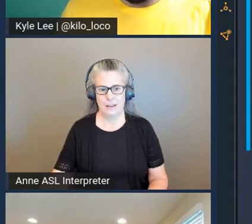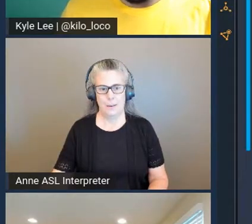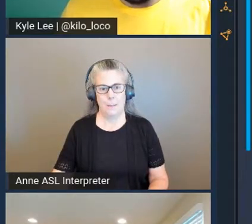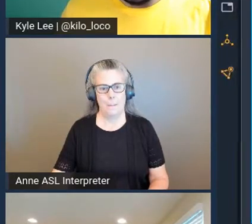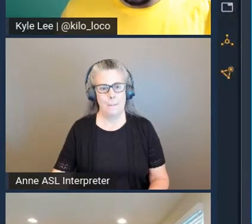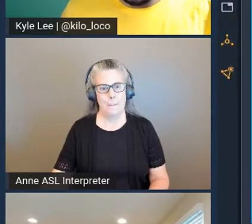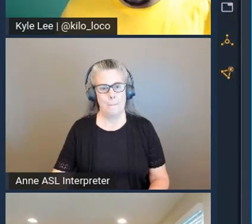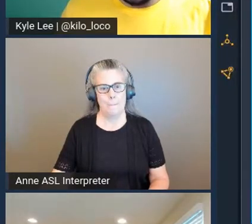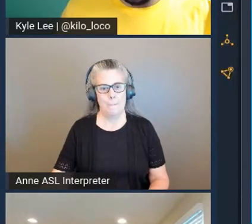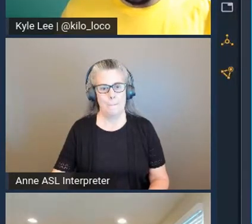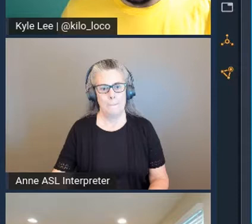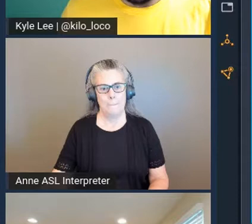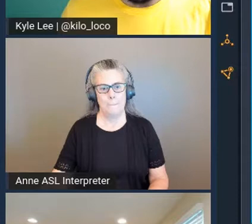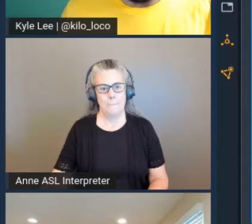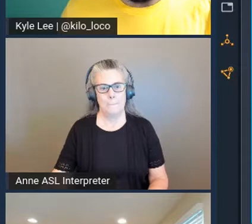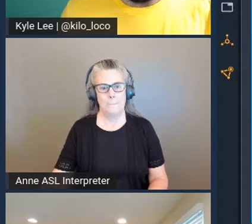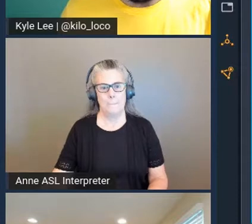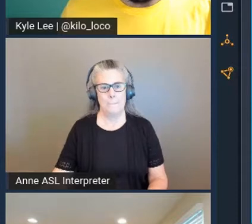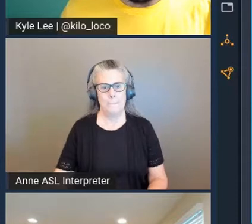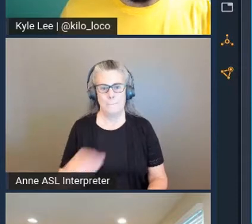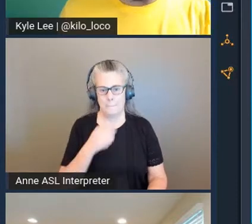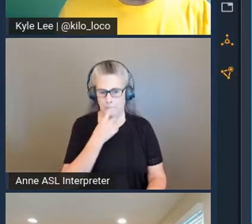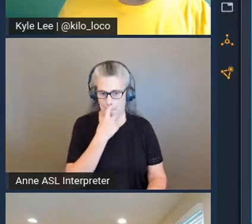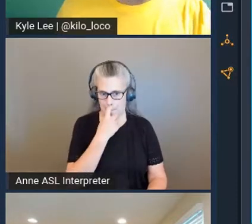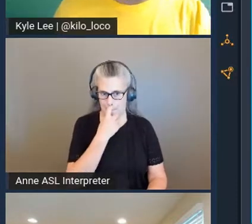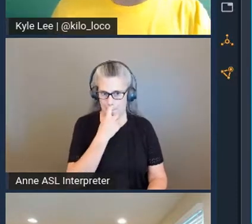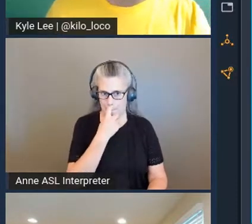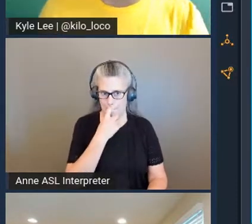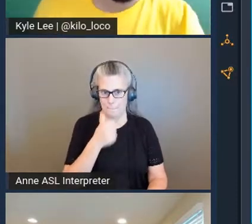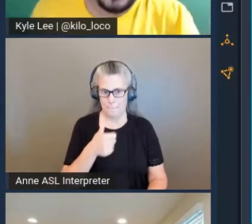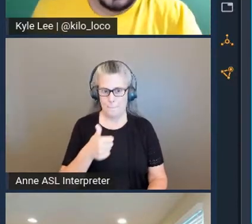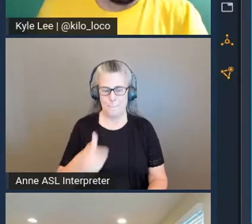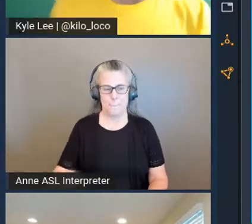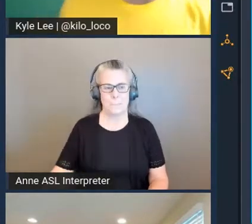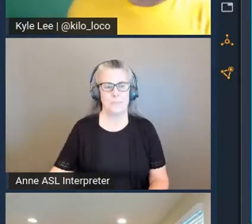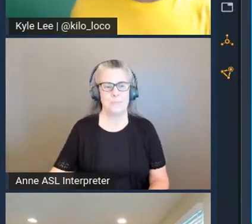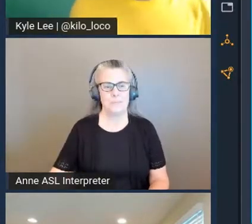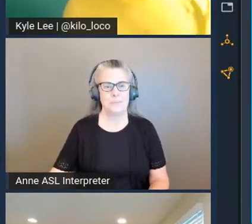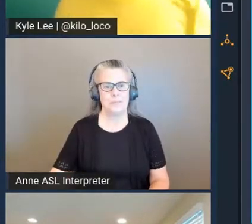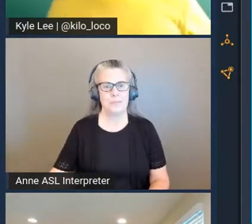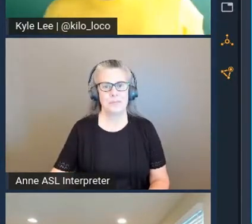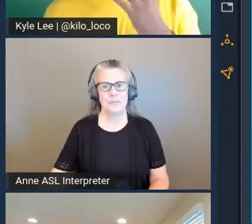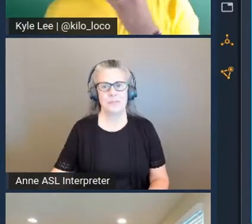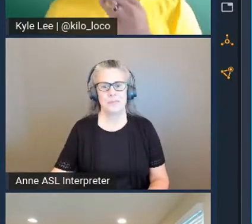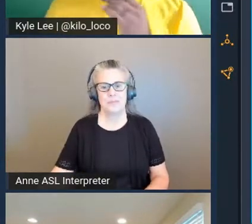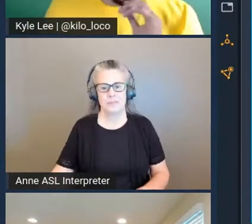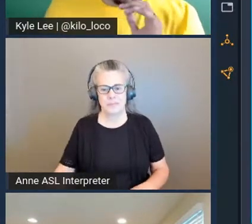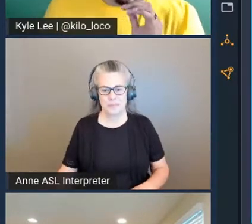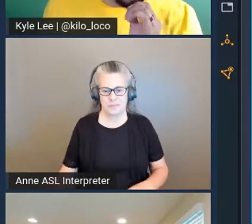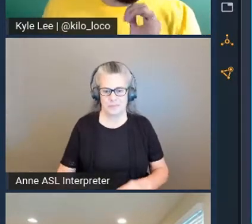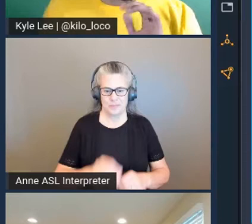Mm, there we go. There we go. Good. All right, so, real quick. - Yeah, go.